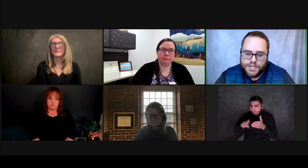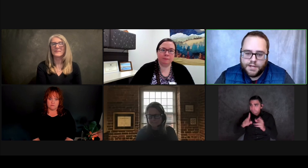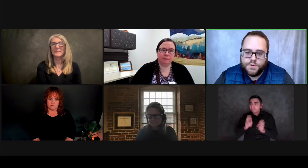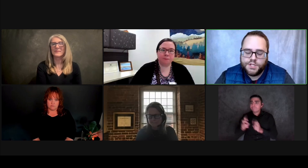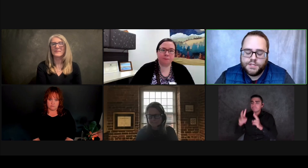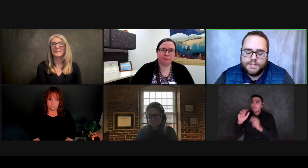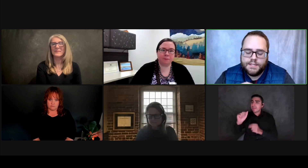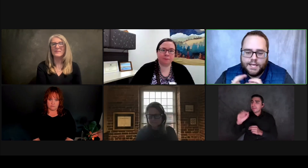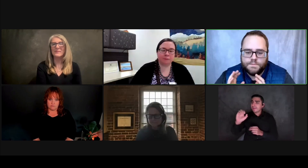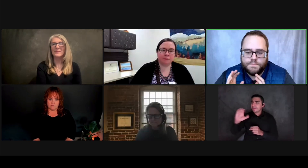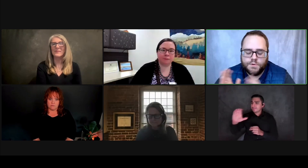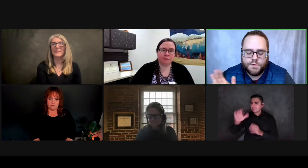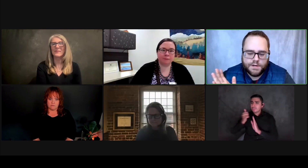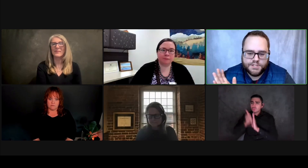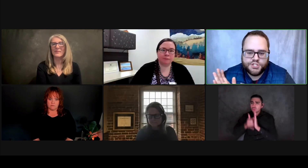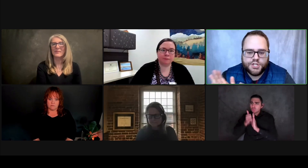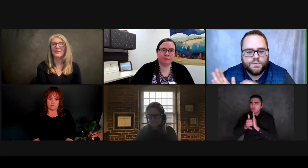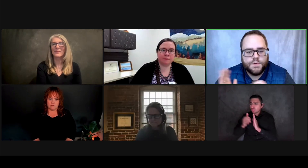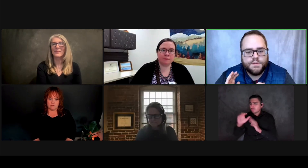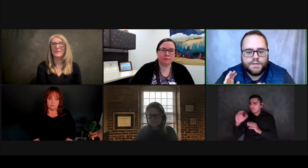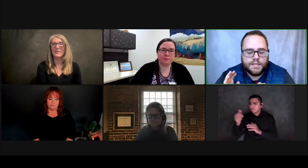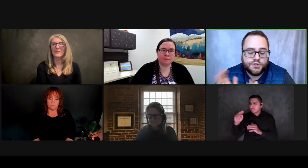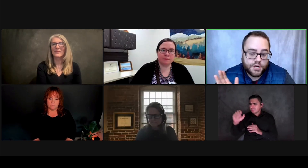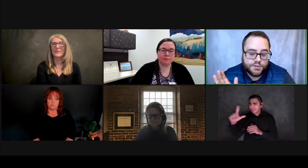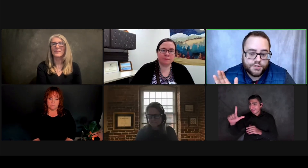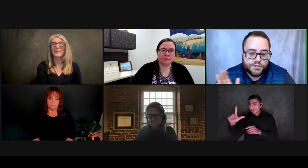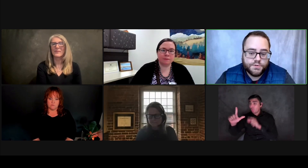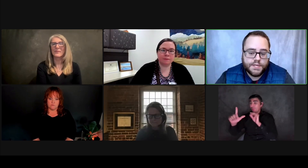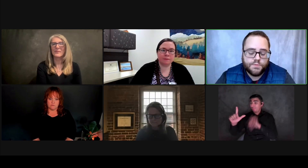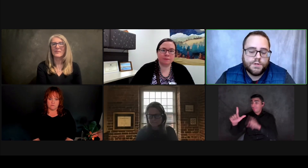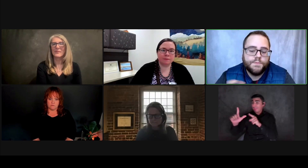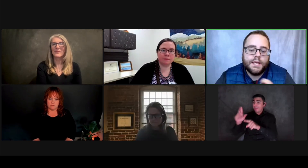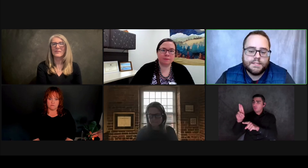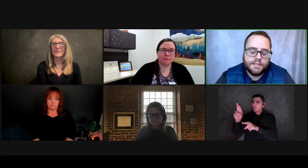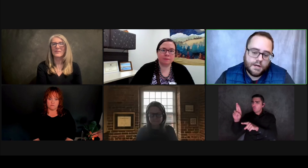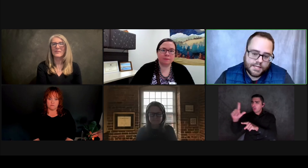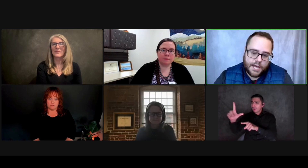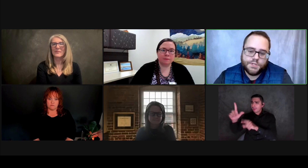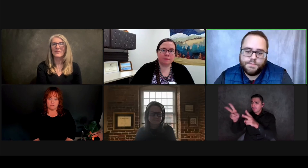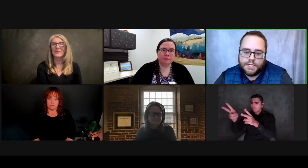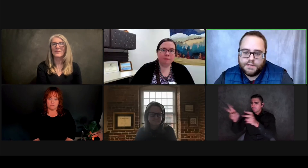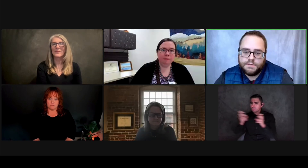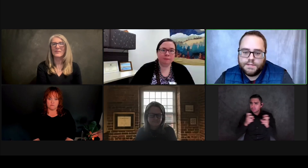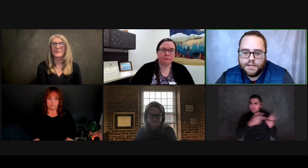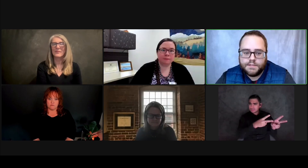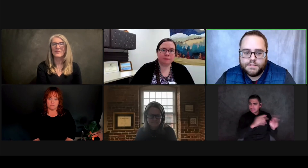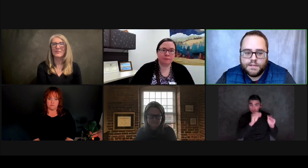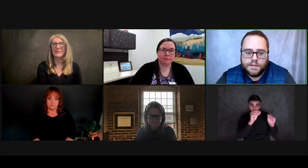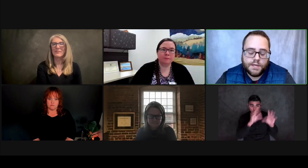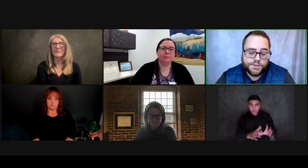when that URL is shared with the instructor to then replace the noncaptioned media that they want to show.